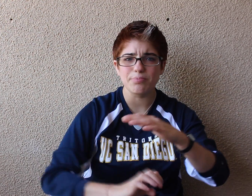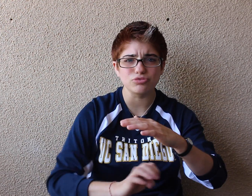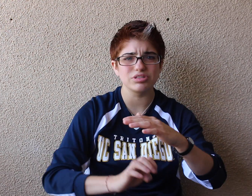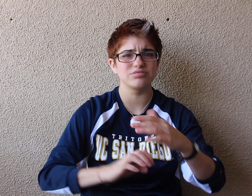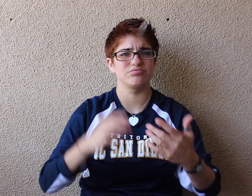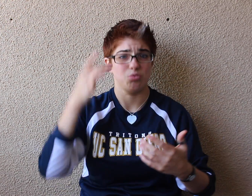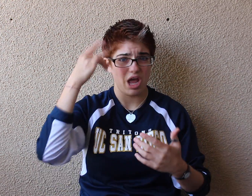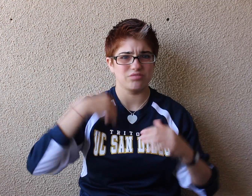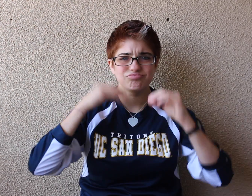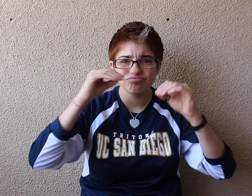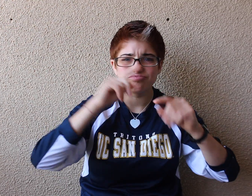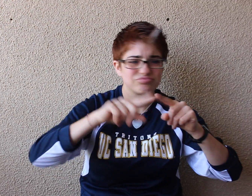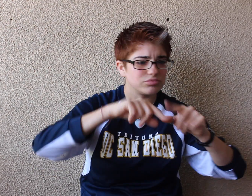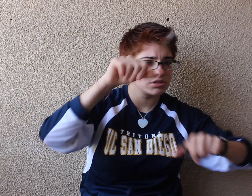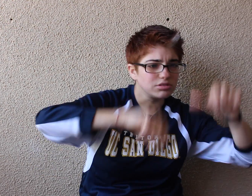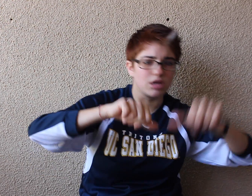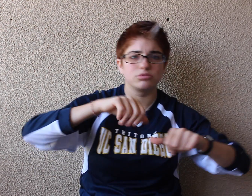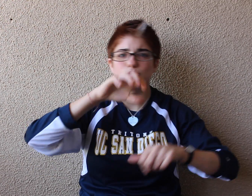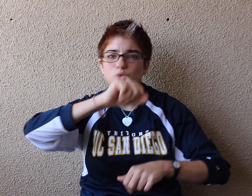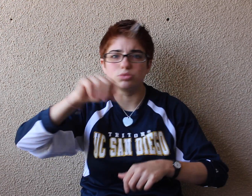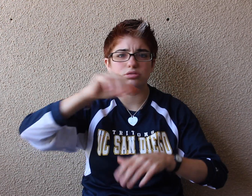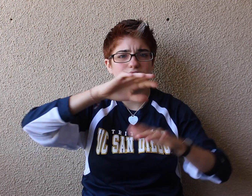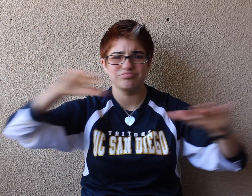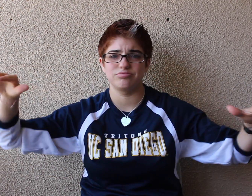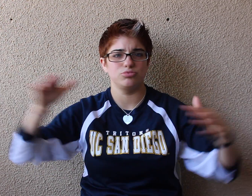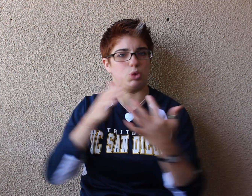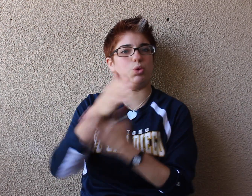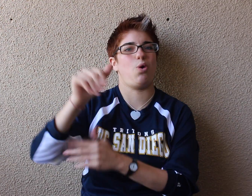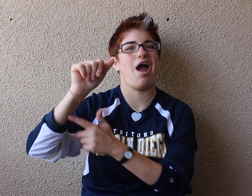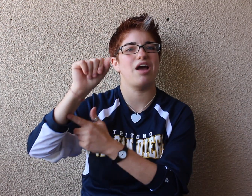I will already have experience of teaching science, social studies, and etc. through ASL.